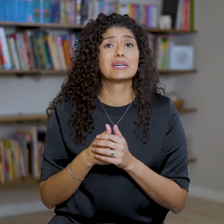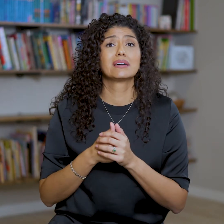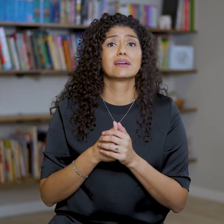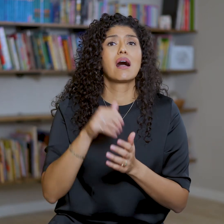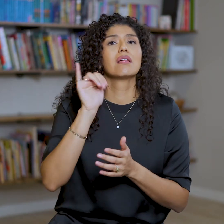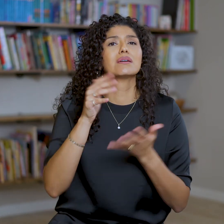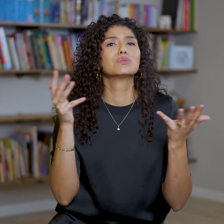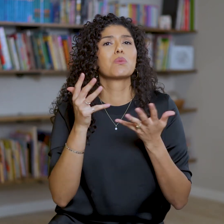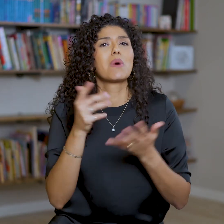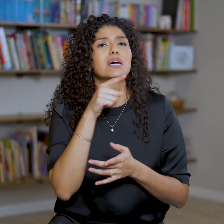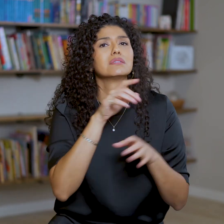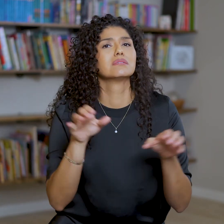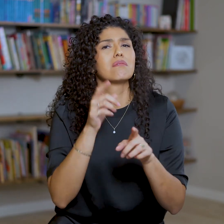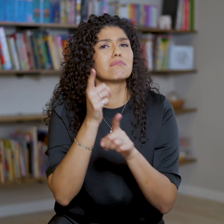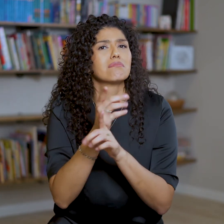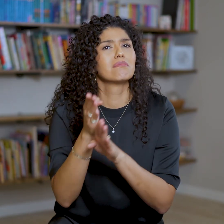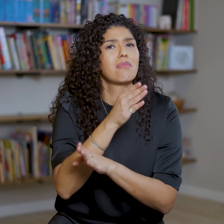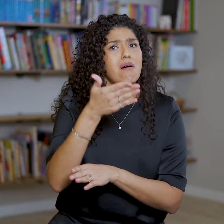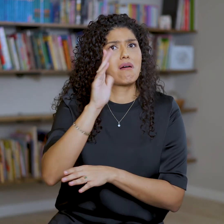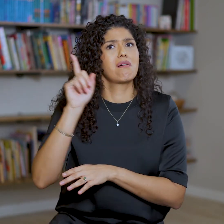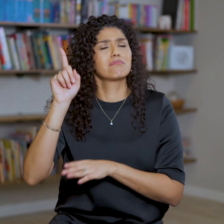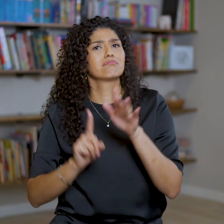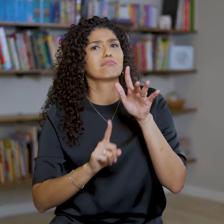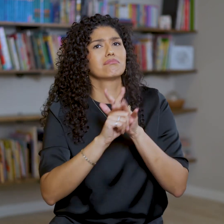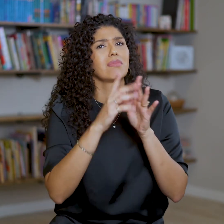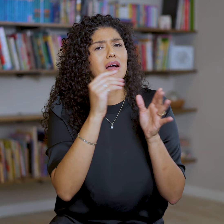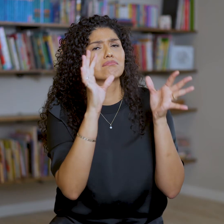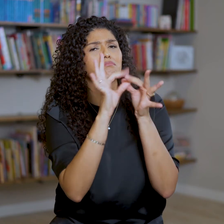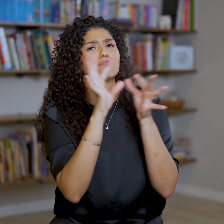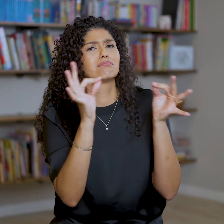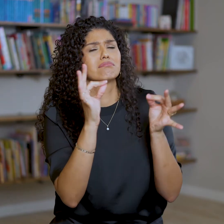That’s what he’s doing right before God shows up and says,